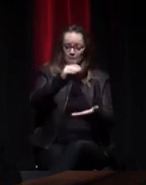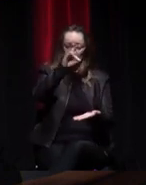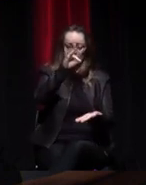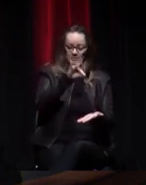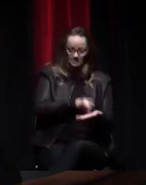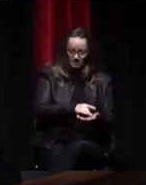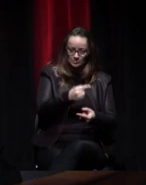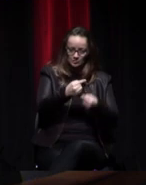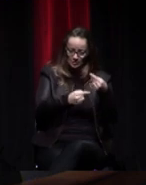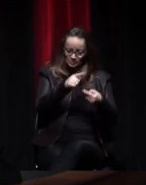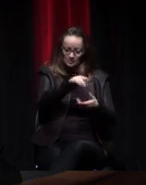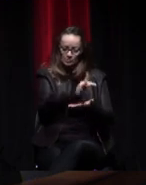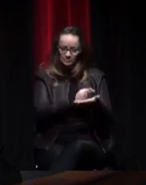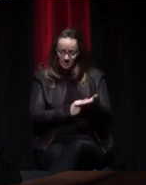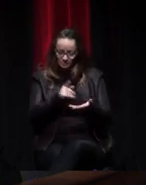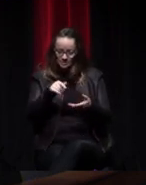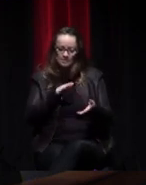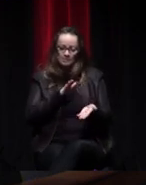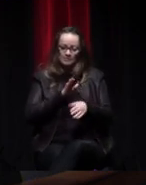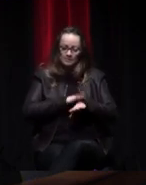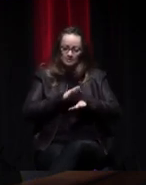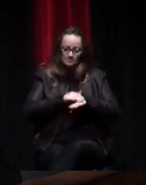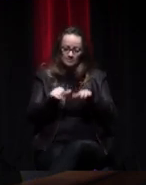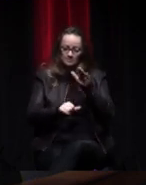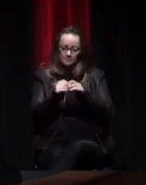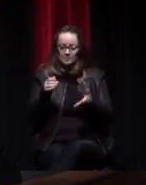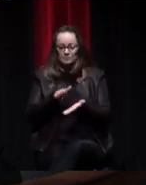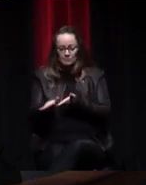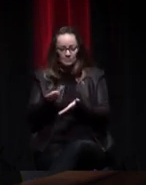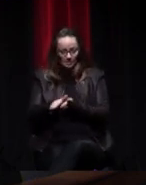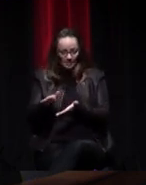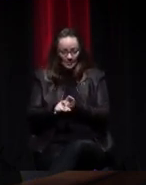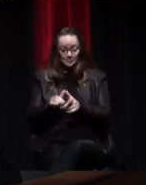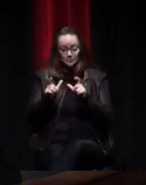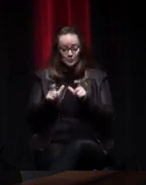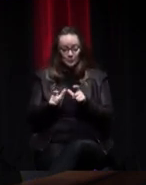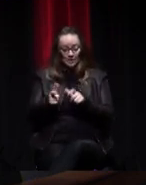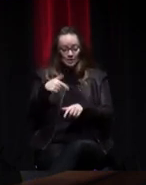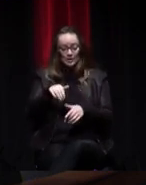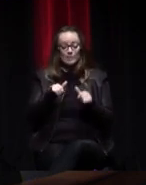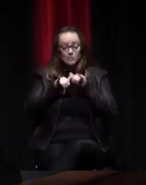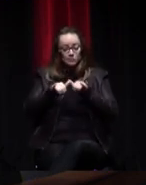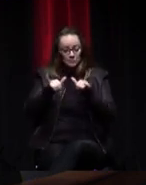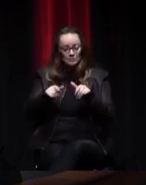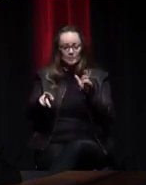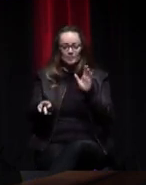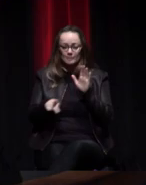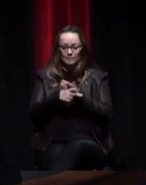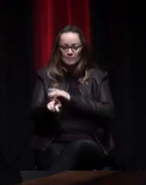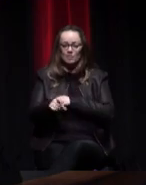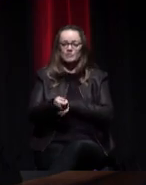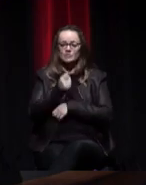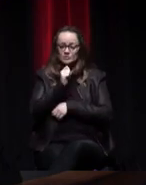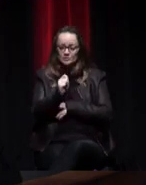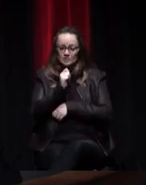A text she publishes for the first time, in fact, on a journalistic publication, the New Yorker.